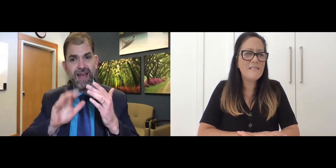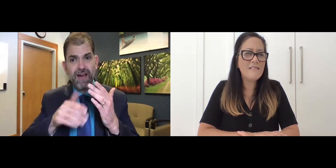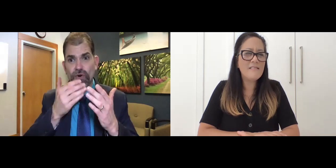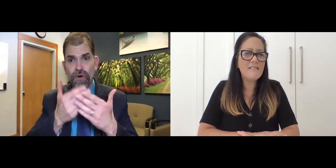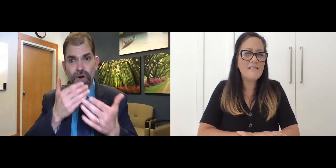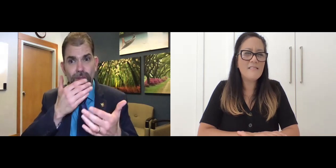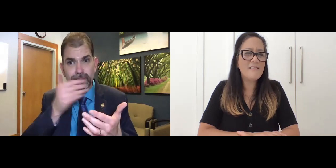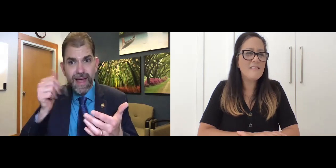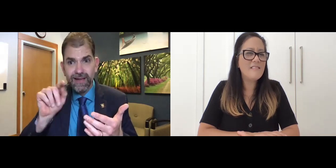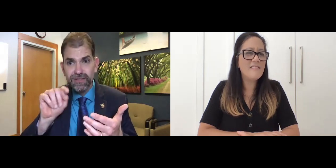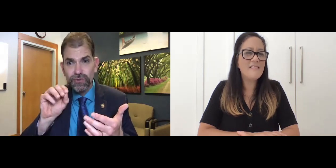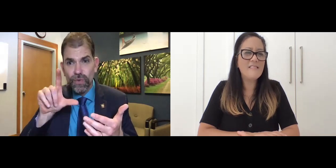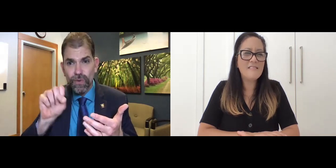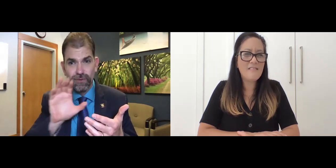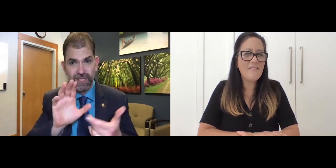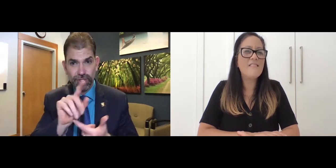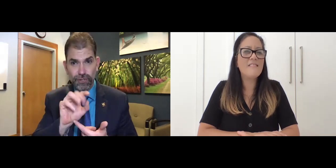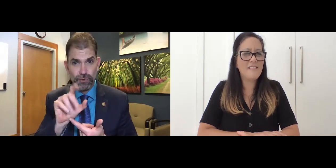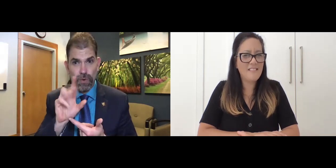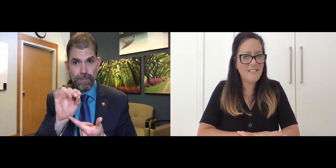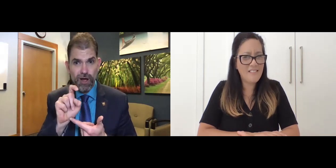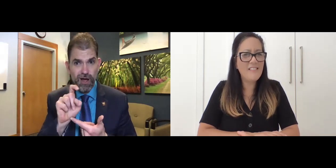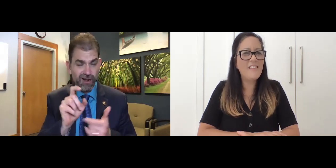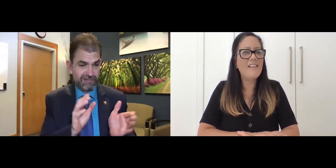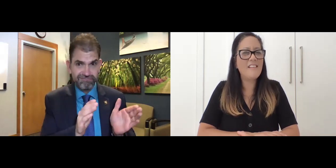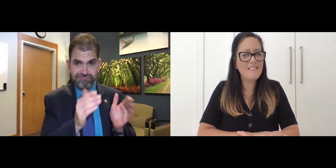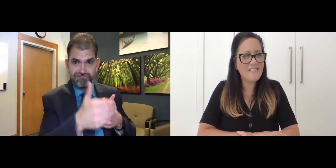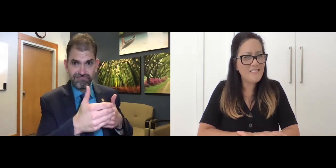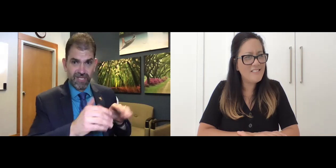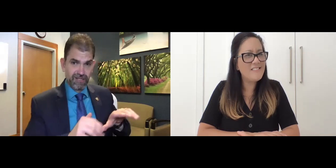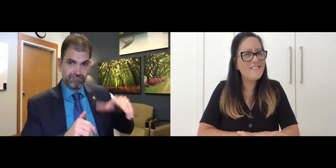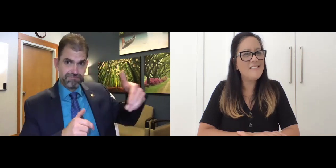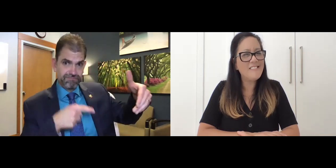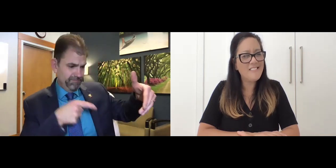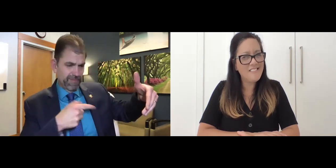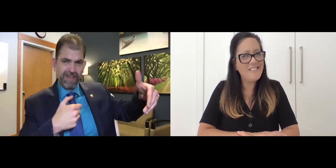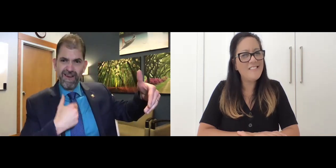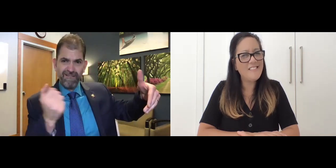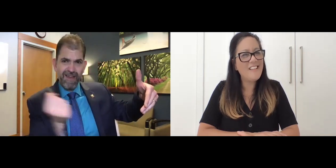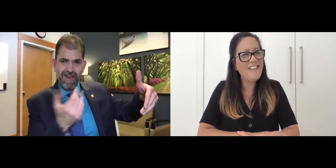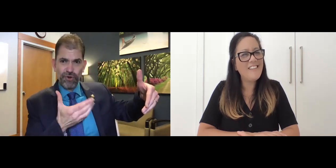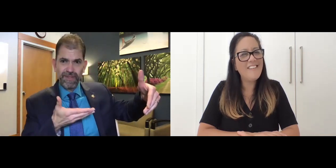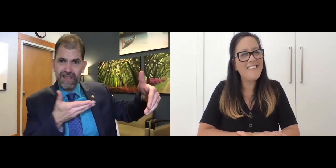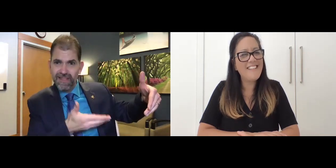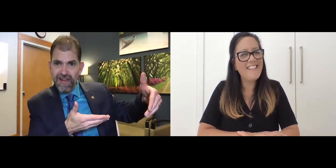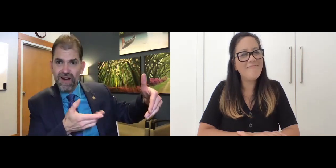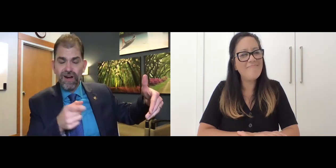So even with the best tools in your toolbox you could have